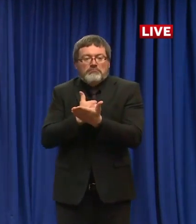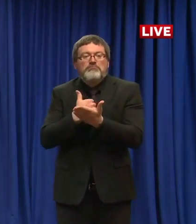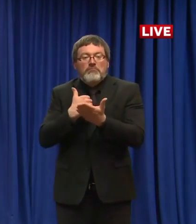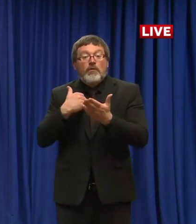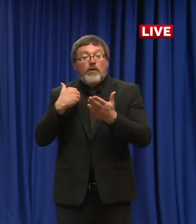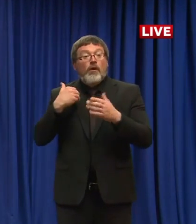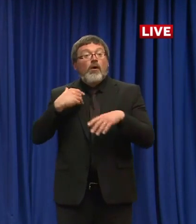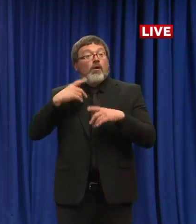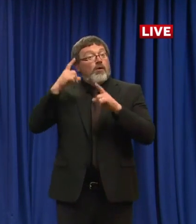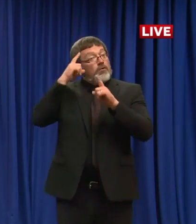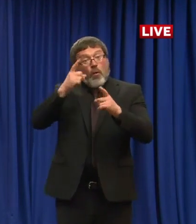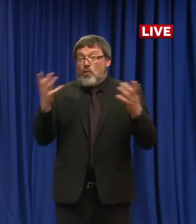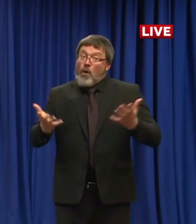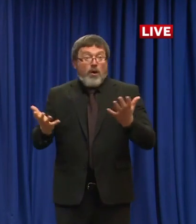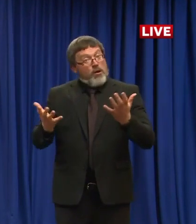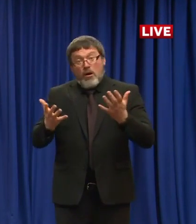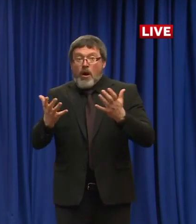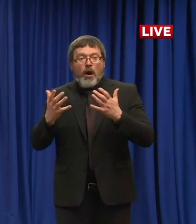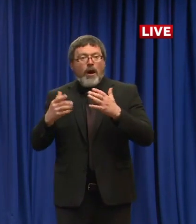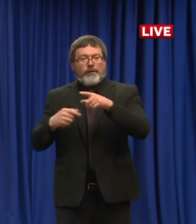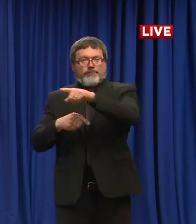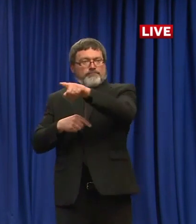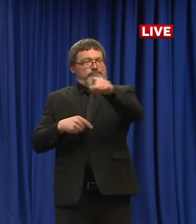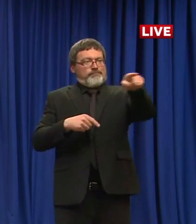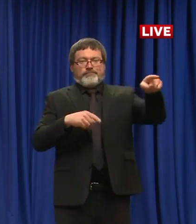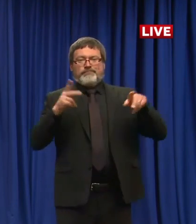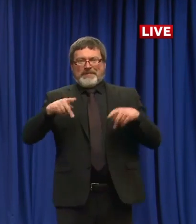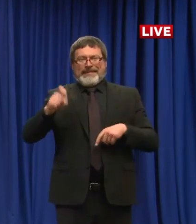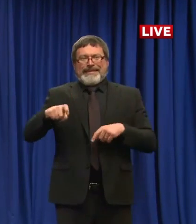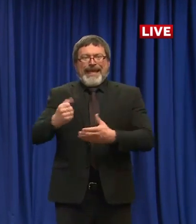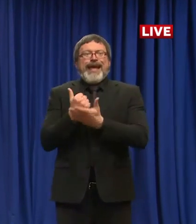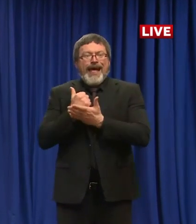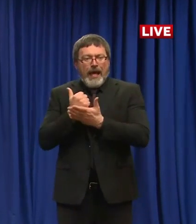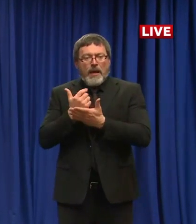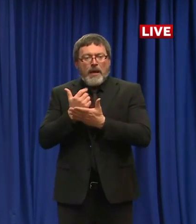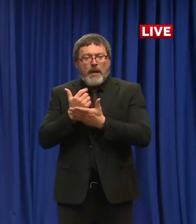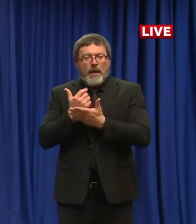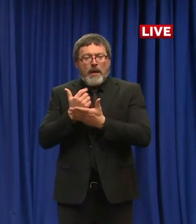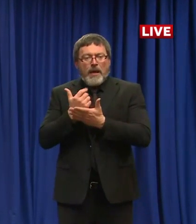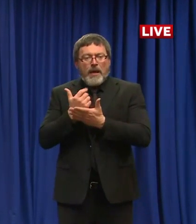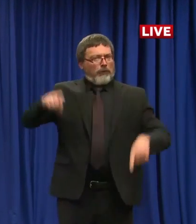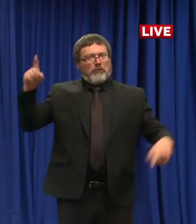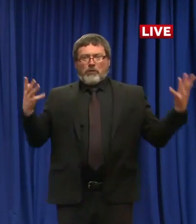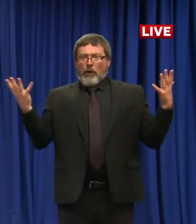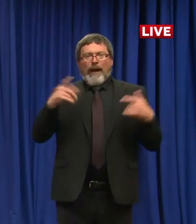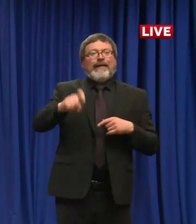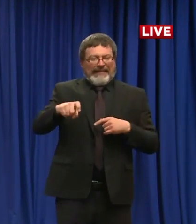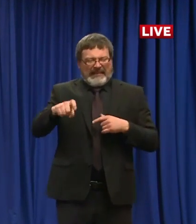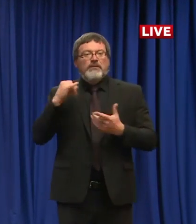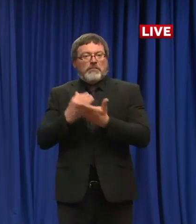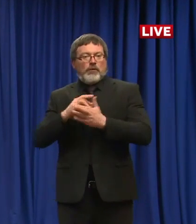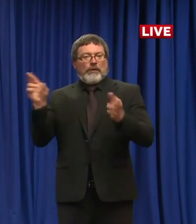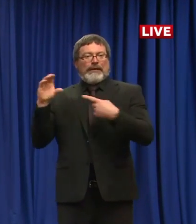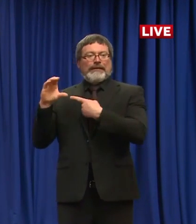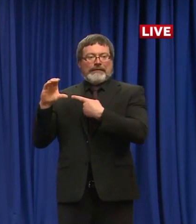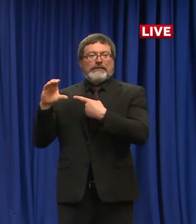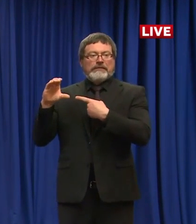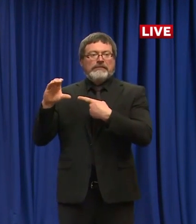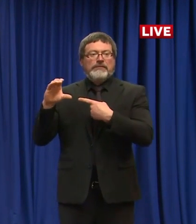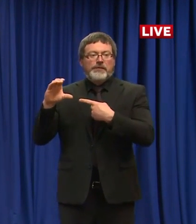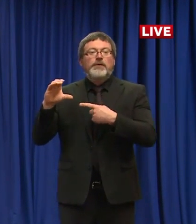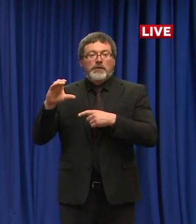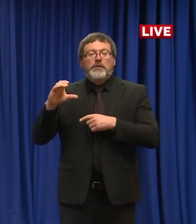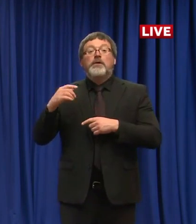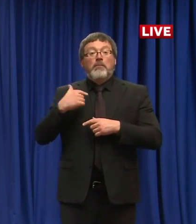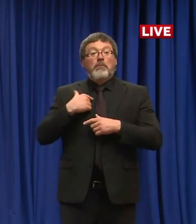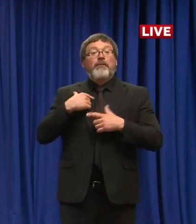WE ALL SHARE WILL BE TO PROVIDE RELIEF FOR CITIZENS ACROSS THE STATE ACROSS A VARIETY AND A SPECTRUM OF NEEDS TODAY.